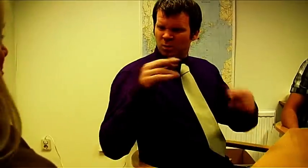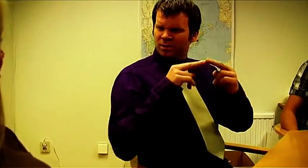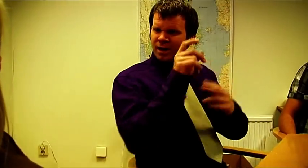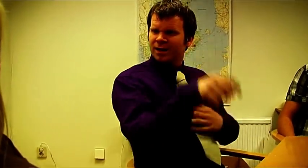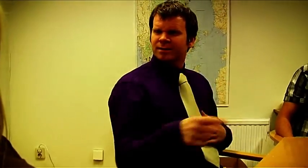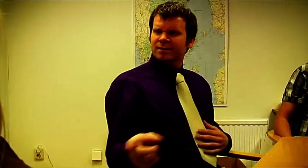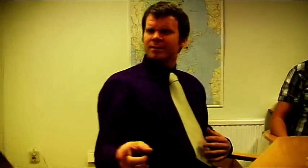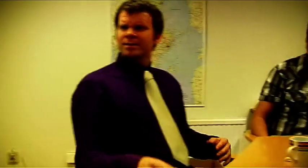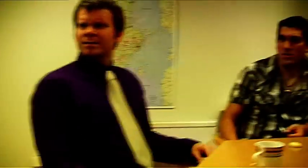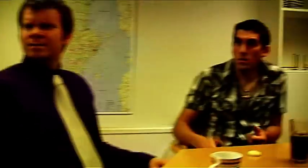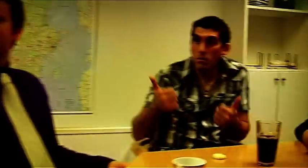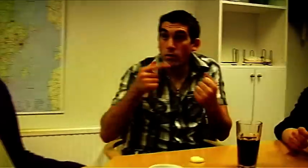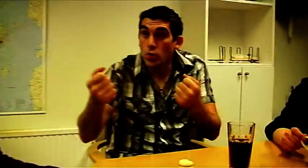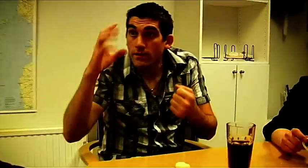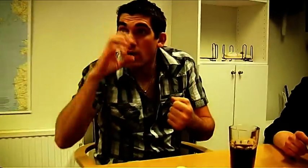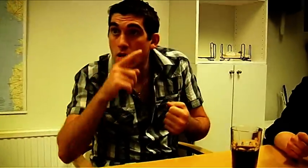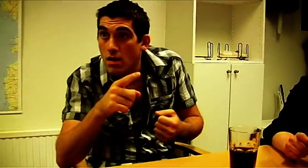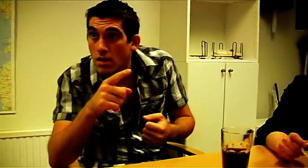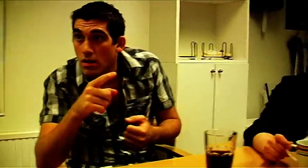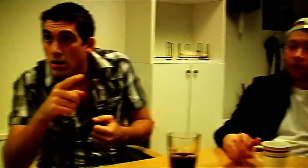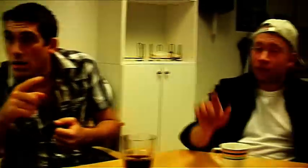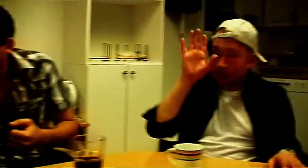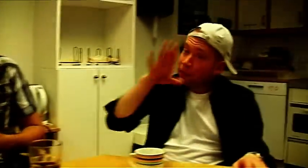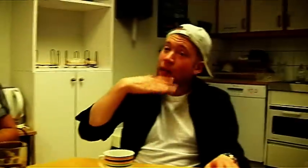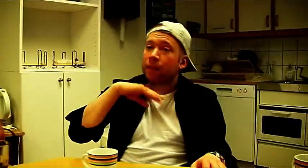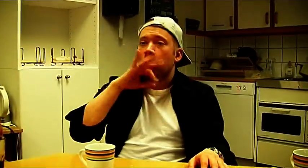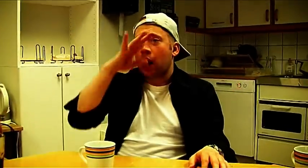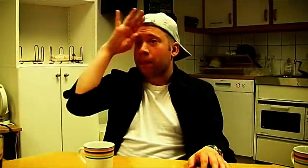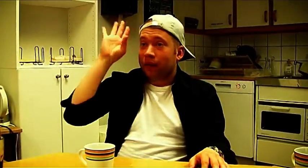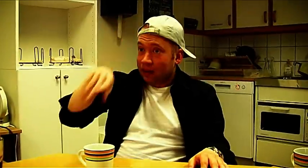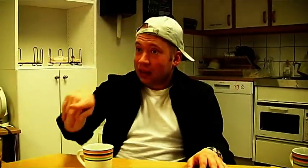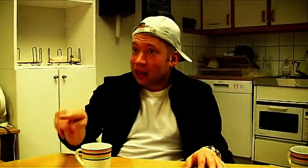How did you contact her? Do you need a ride there tonight? Do you know how old your mother is?